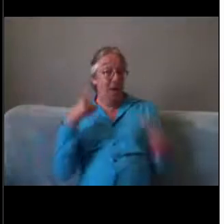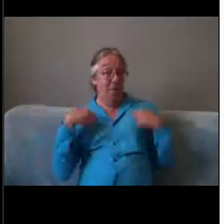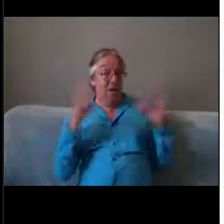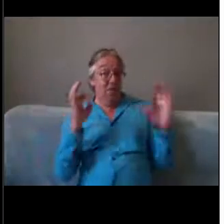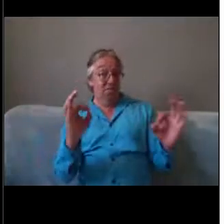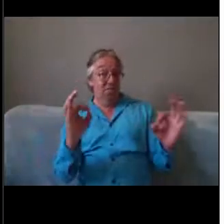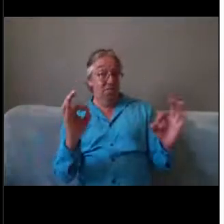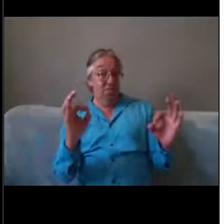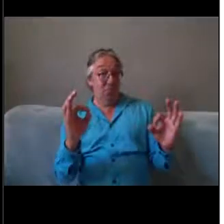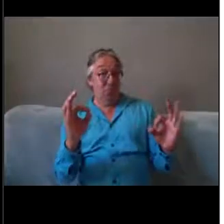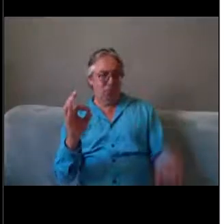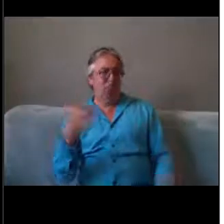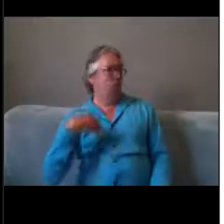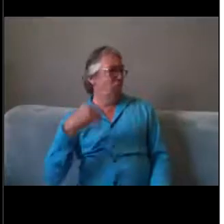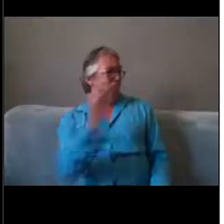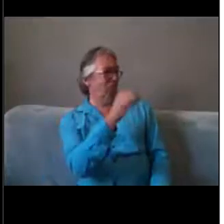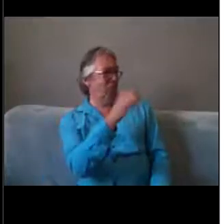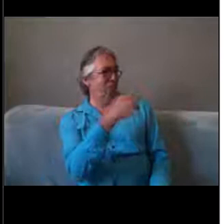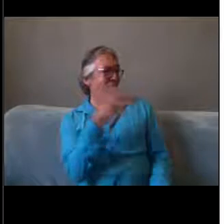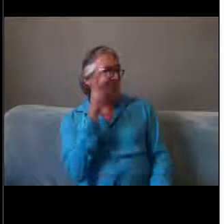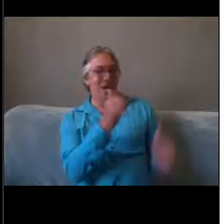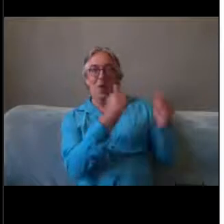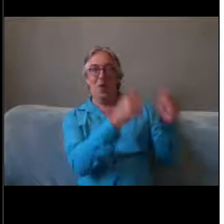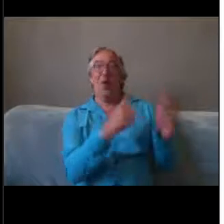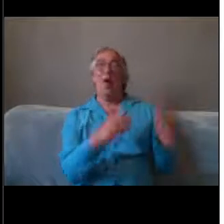for those who couldn't join or for you to share it,